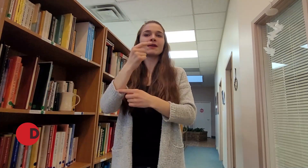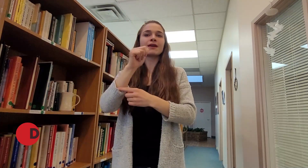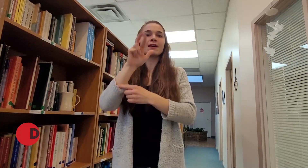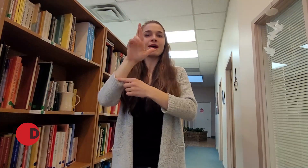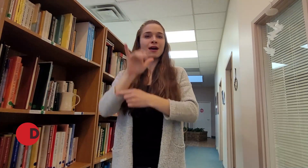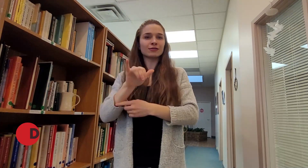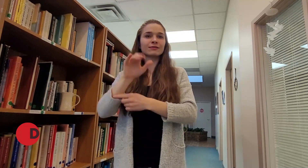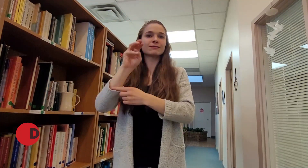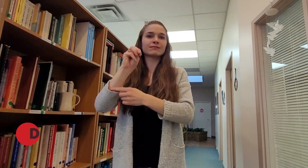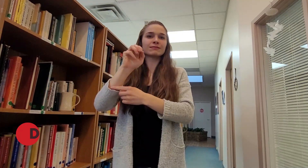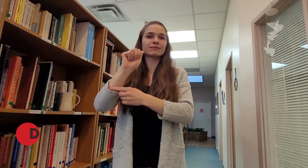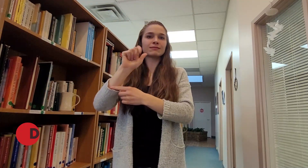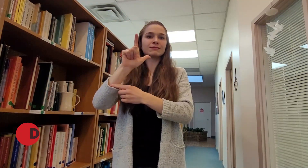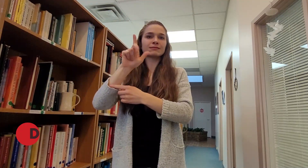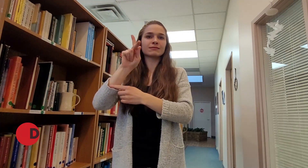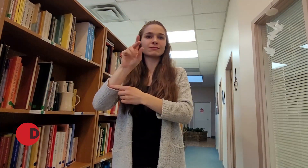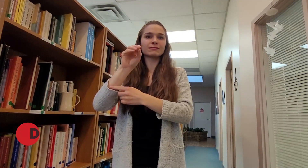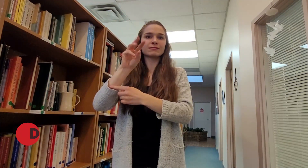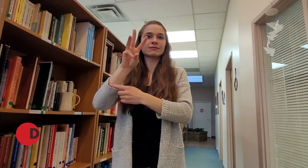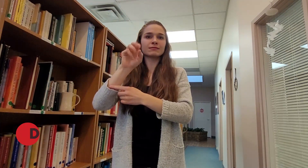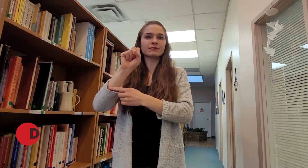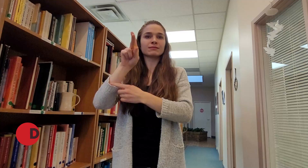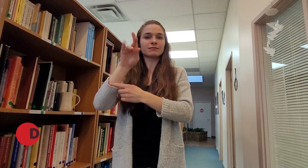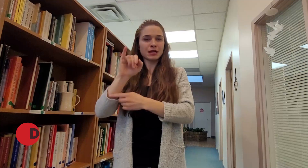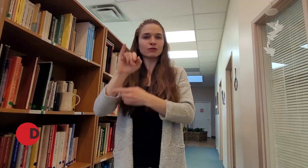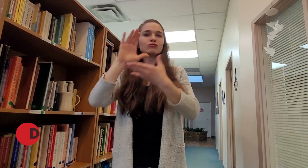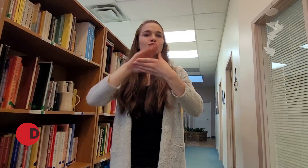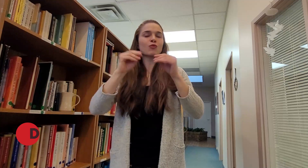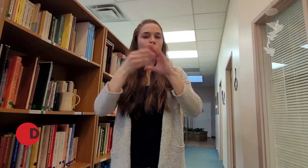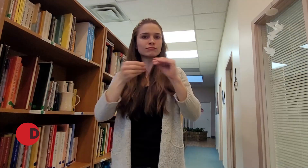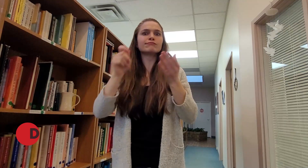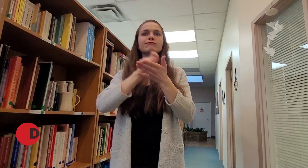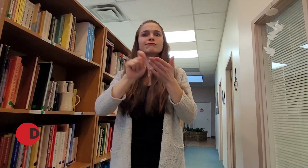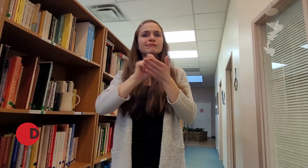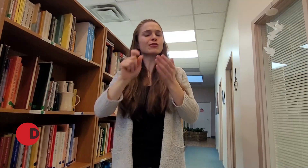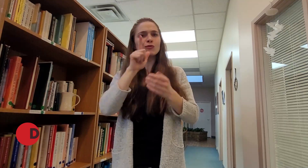to make an appearance.